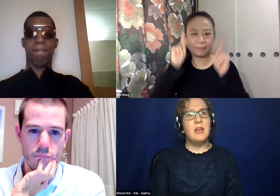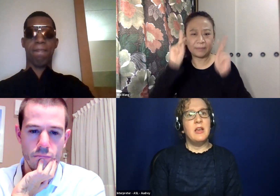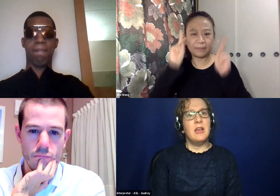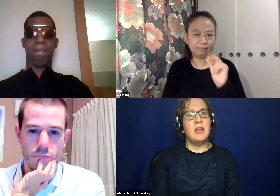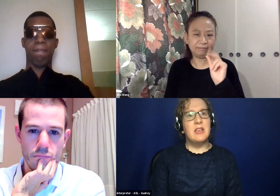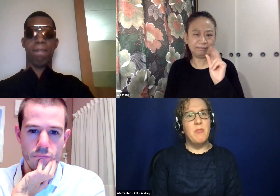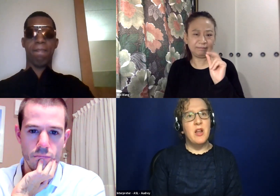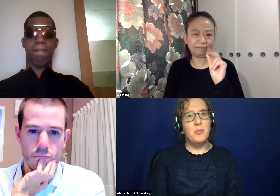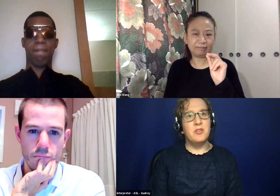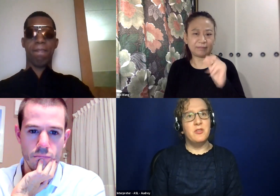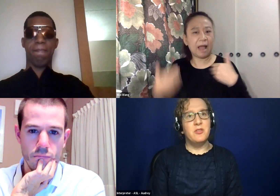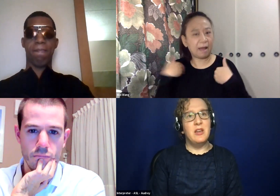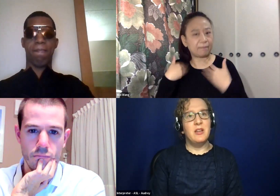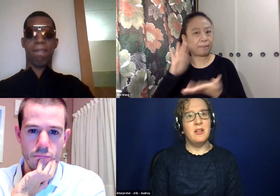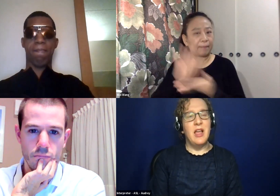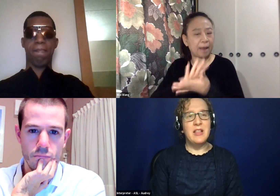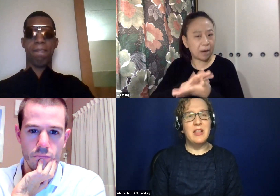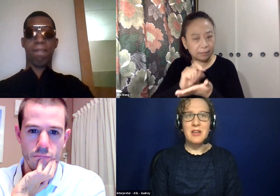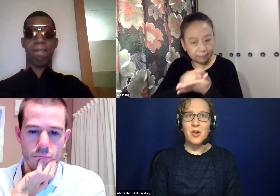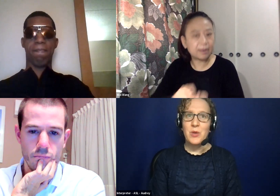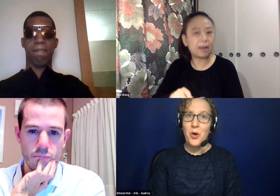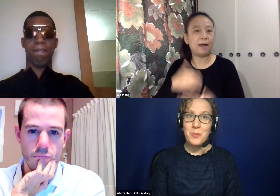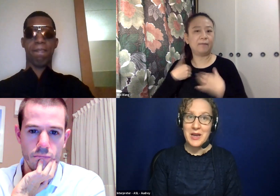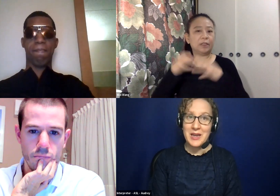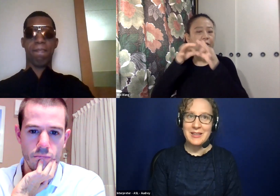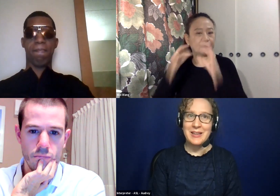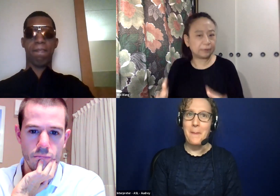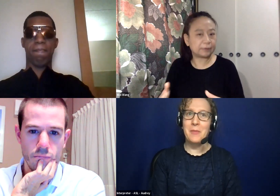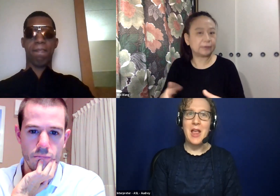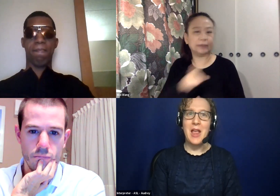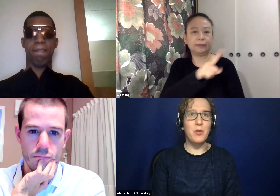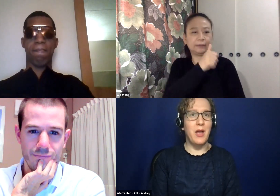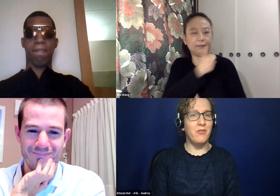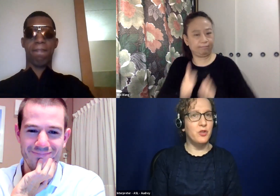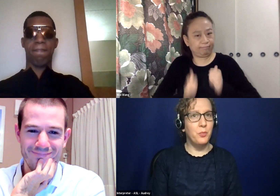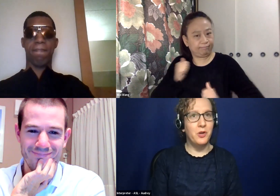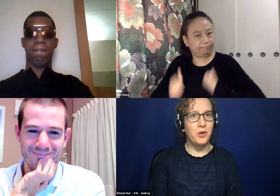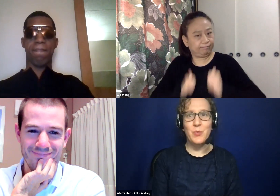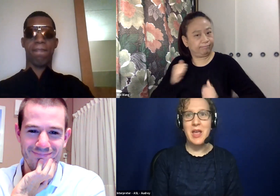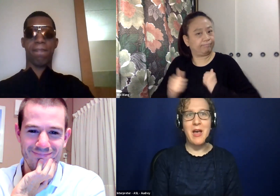gave me an opportunity, and said "we don't bite, and we have interpreters.